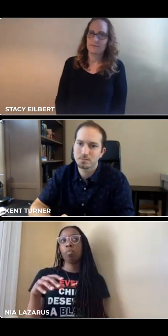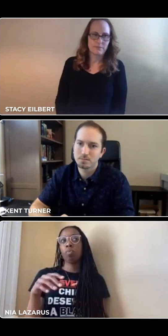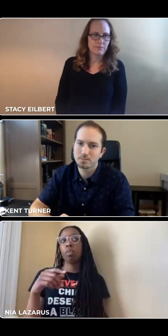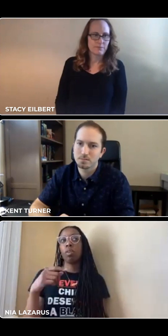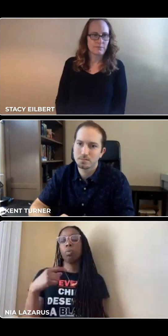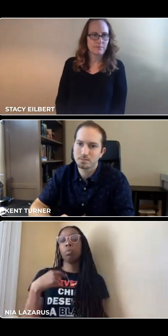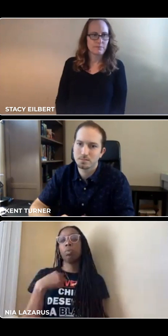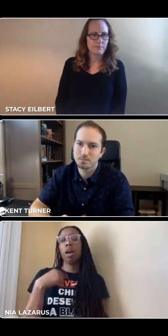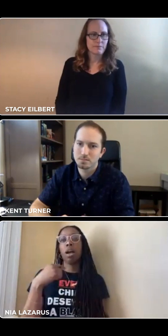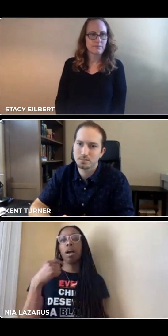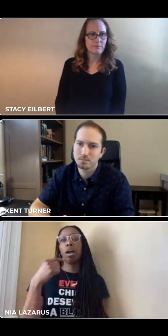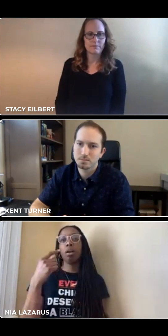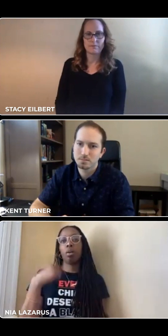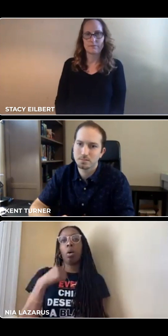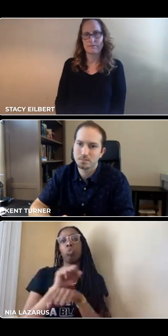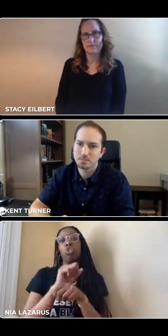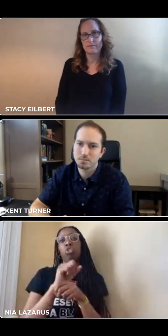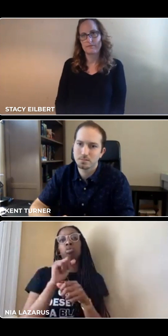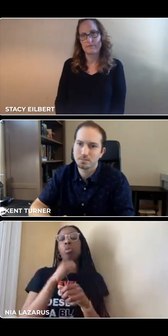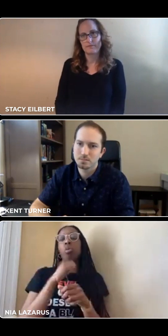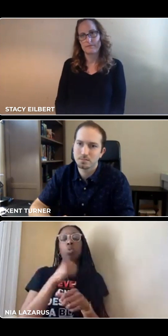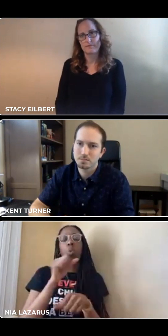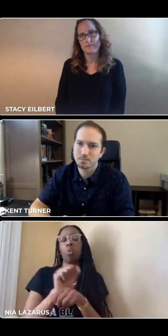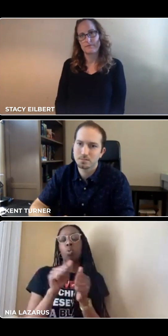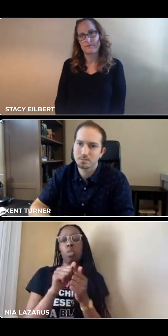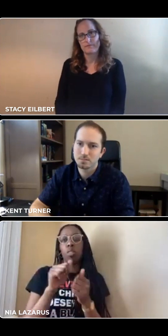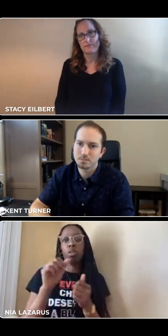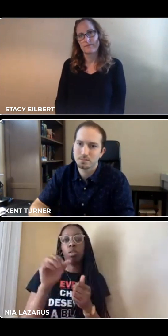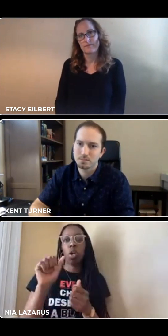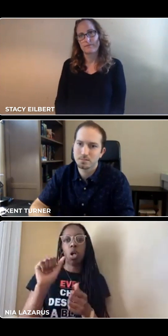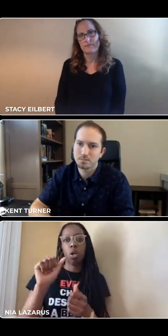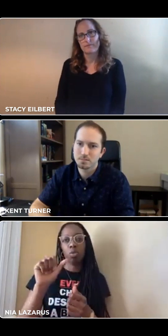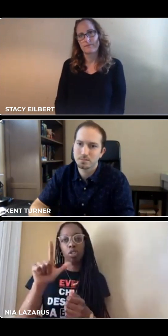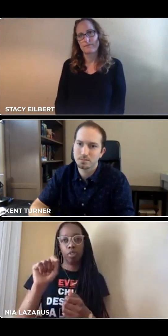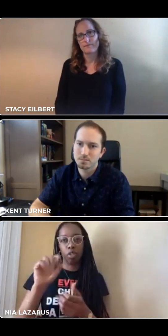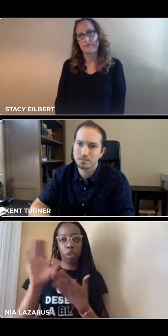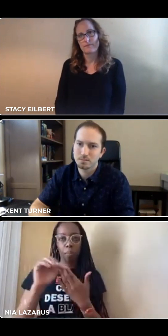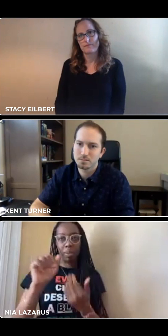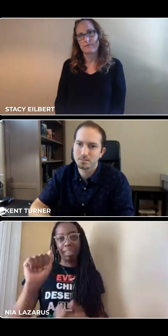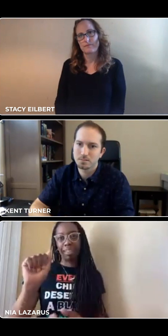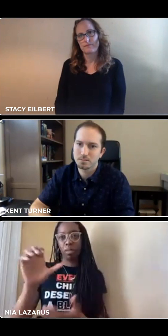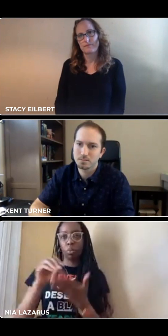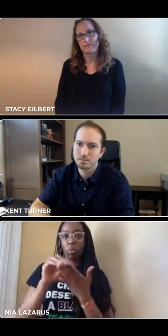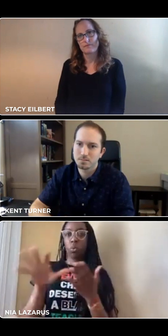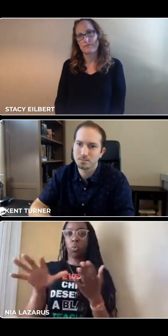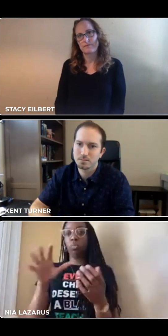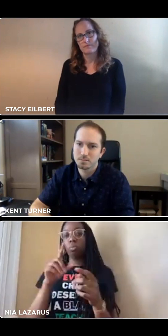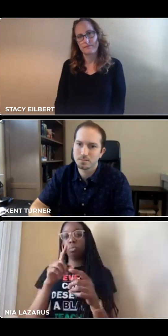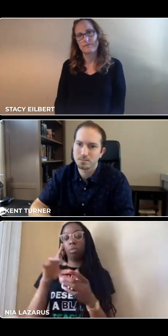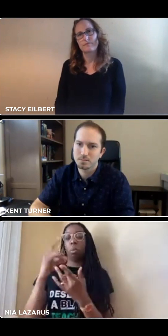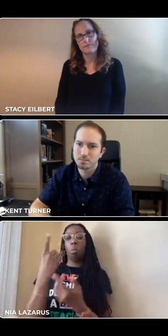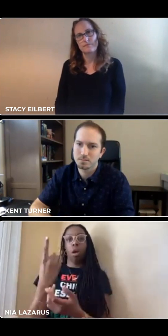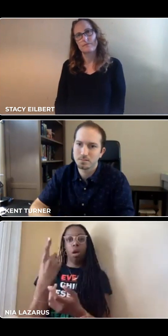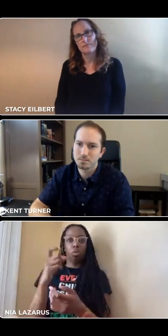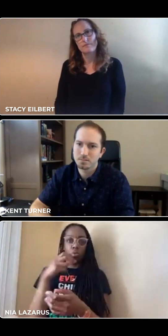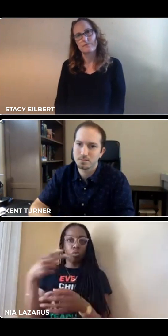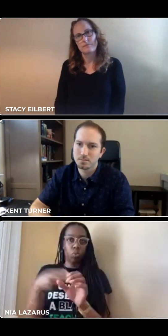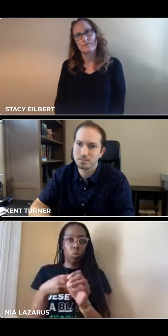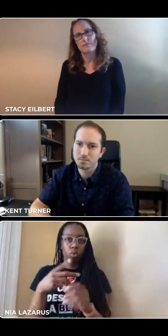OK. Well, I don't work with alternate curriculum.